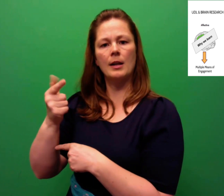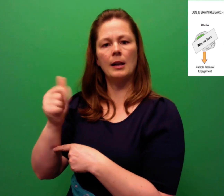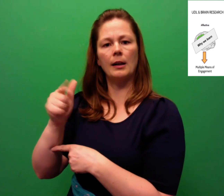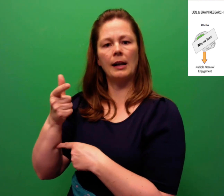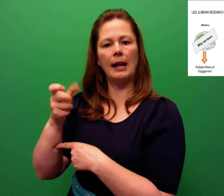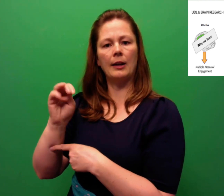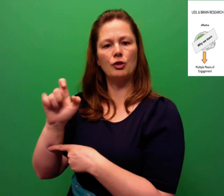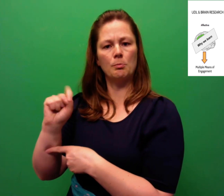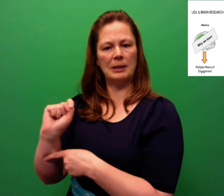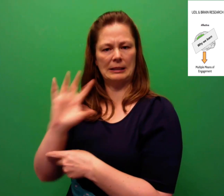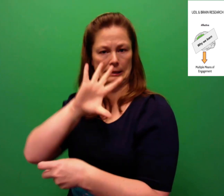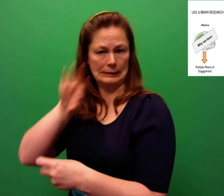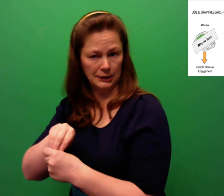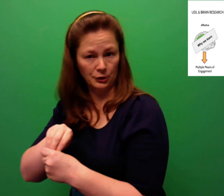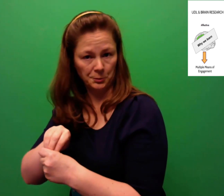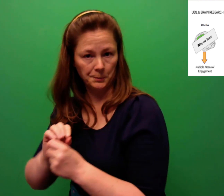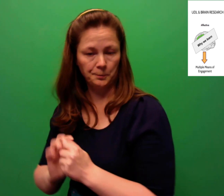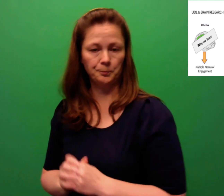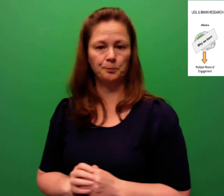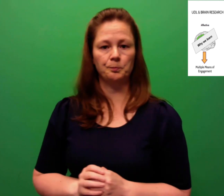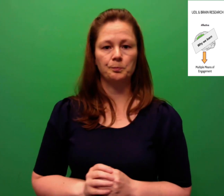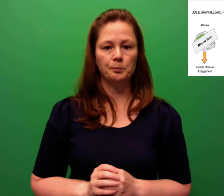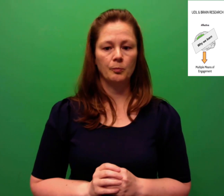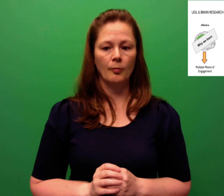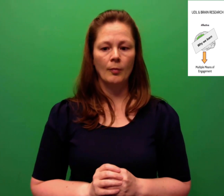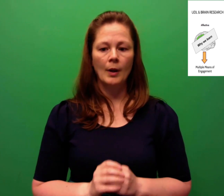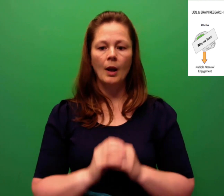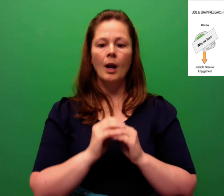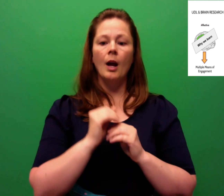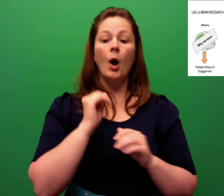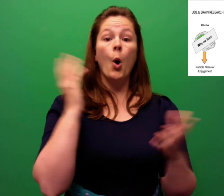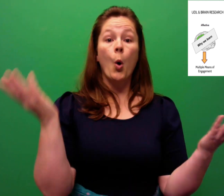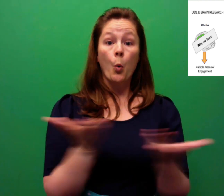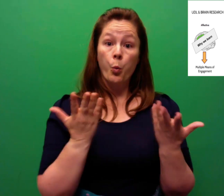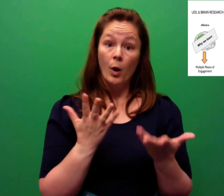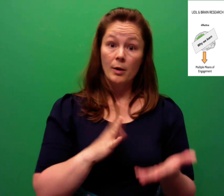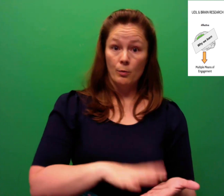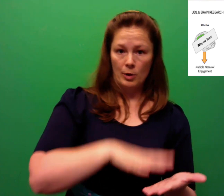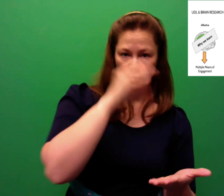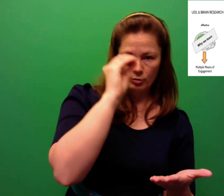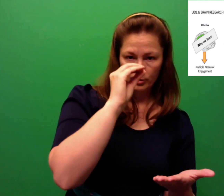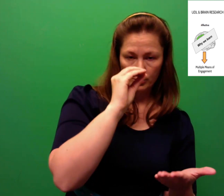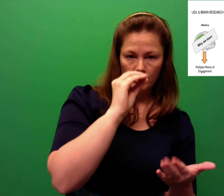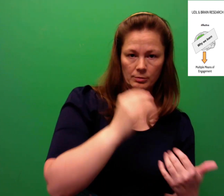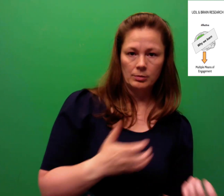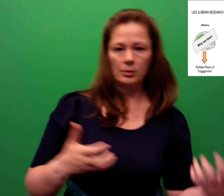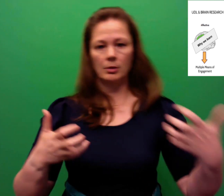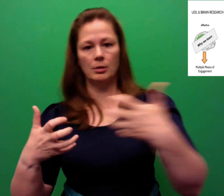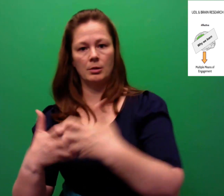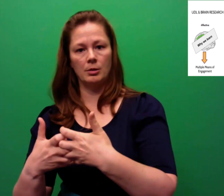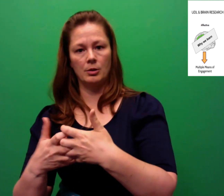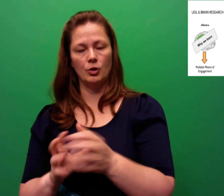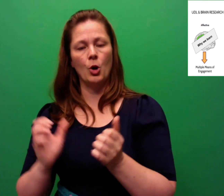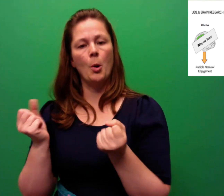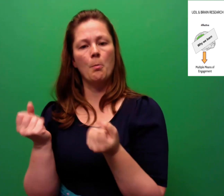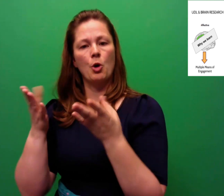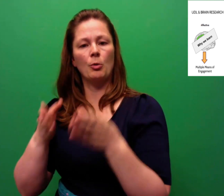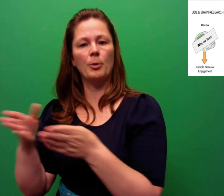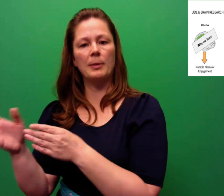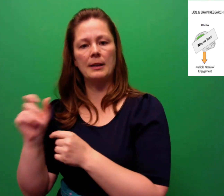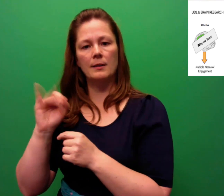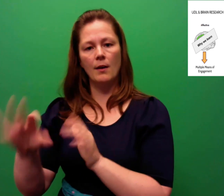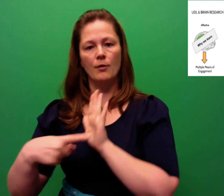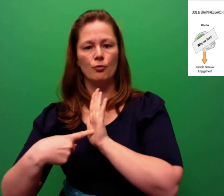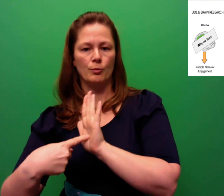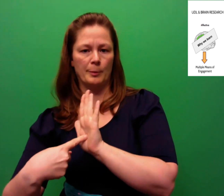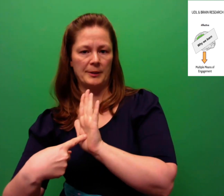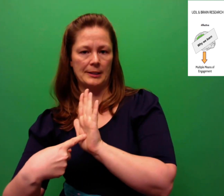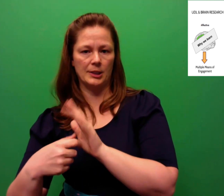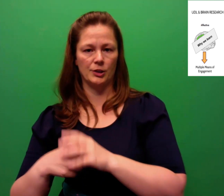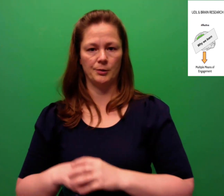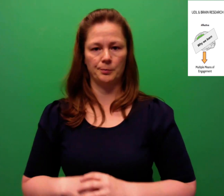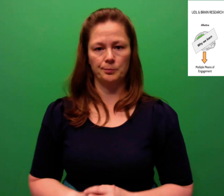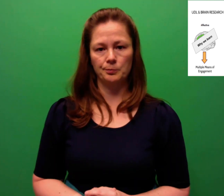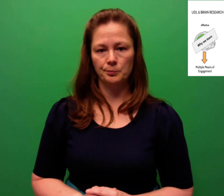of engagement to capture the what of learning. The recognition part, there is